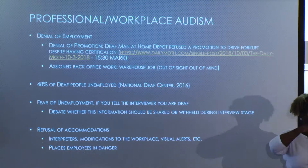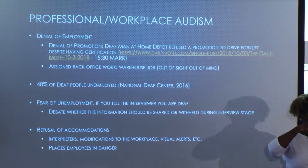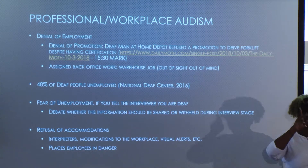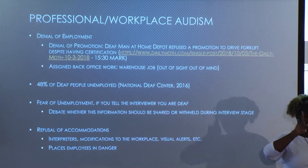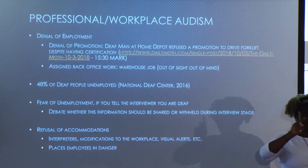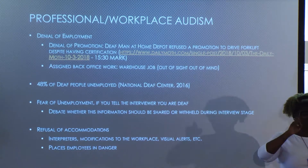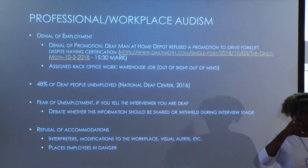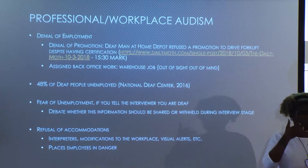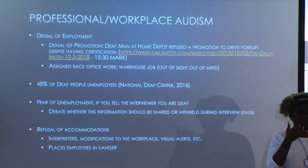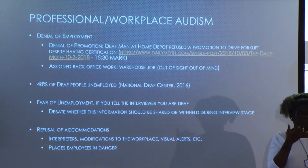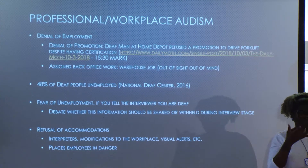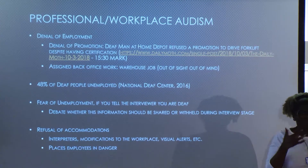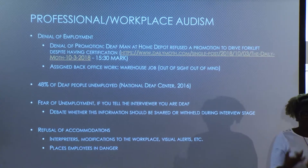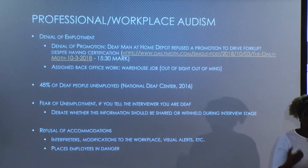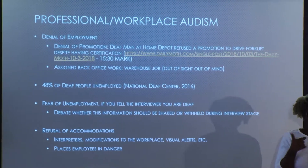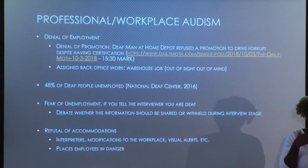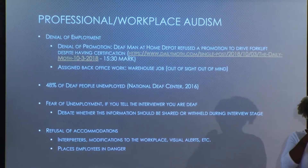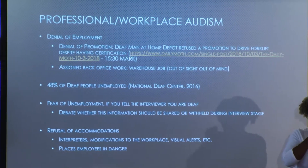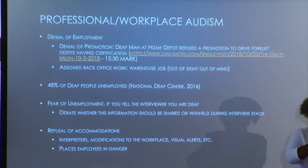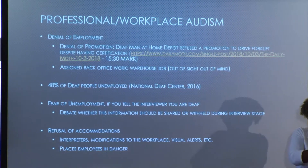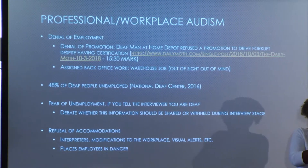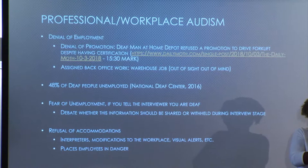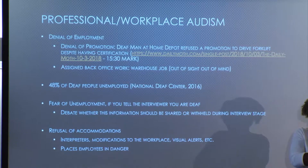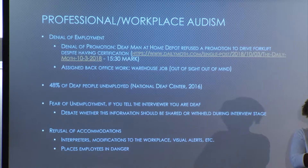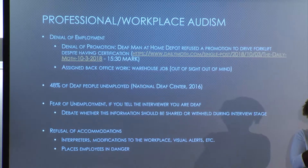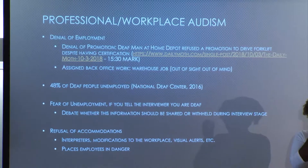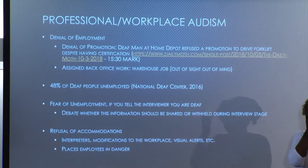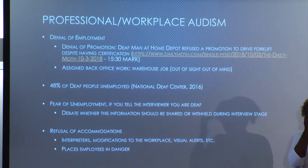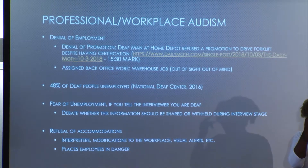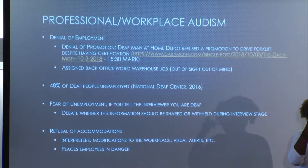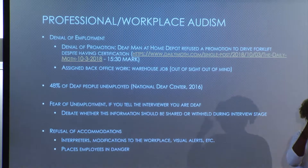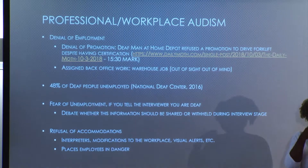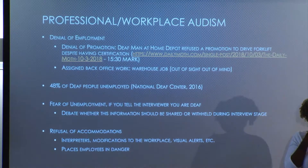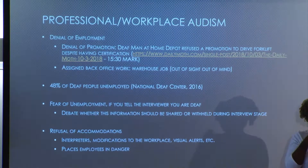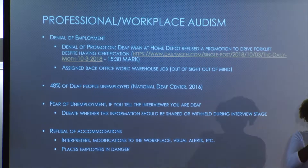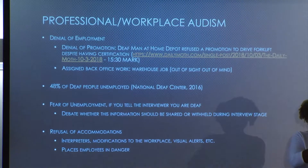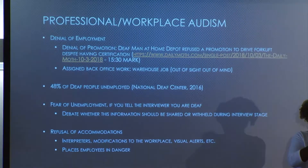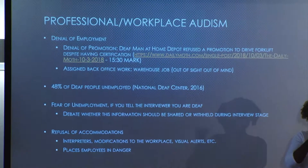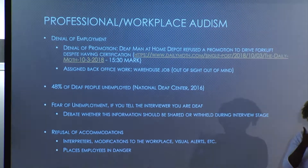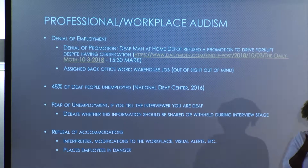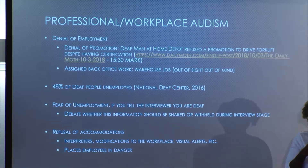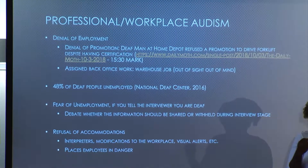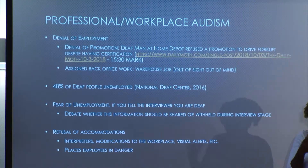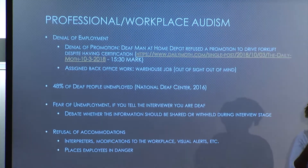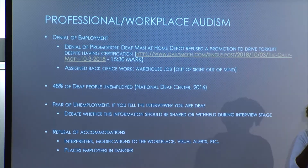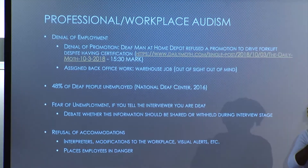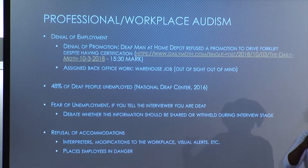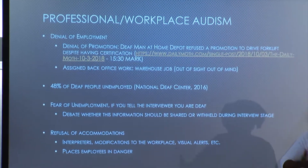48% of deaf people are looking for employment.